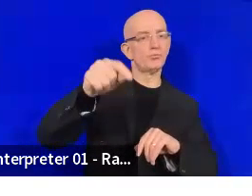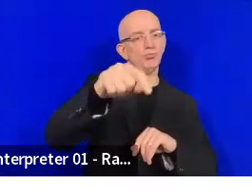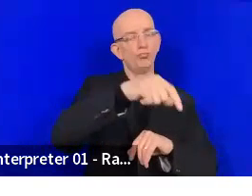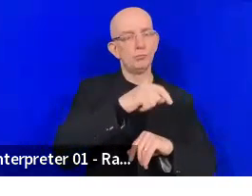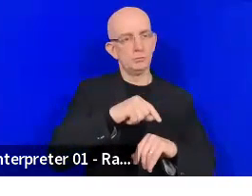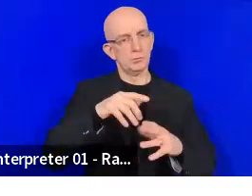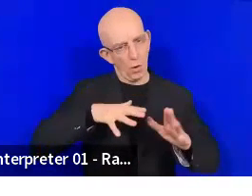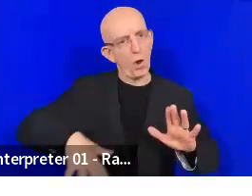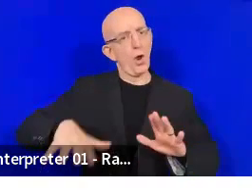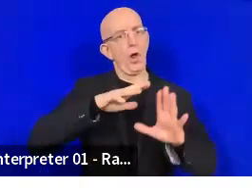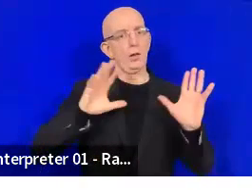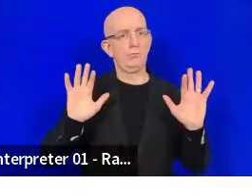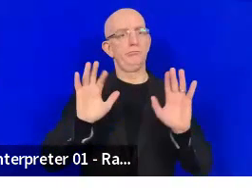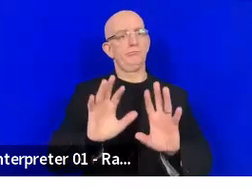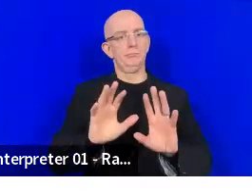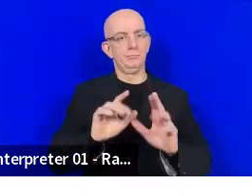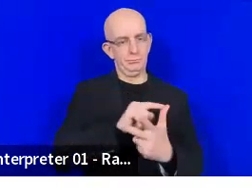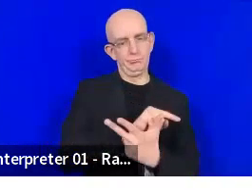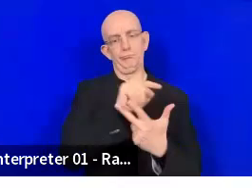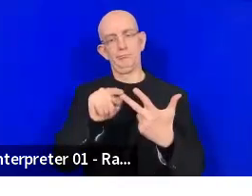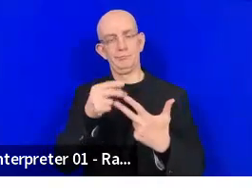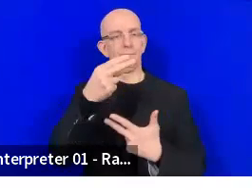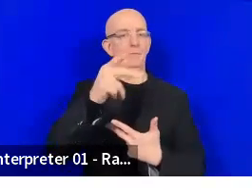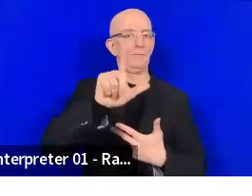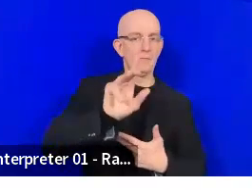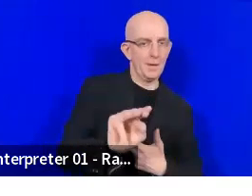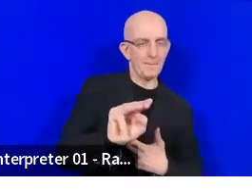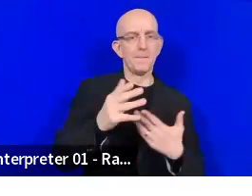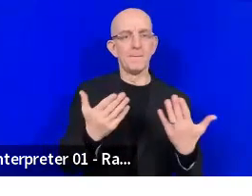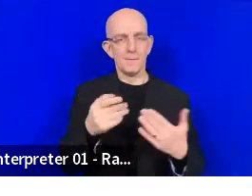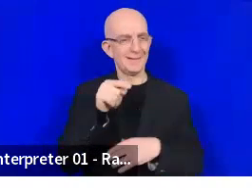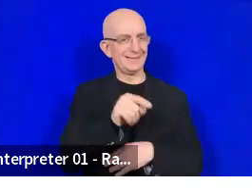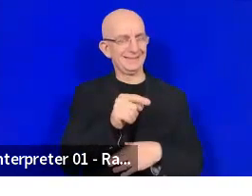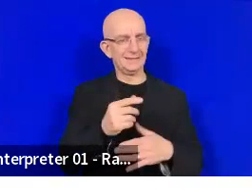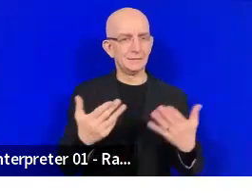TB, PPR on May through the 9th.